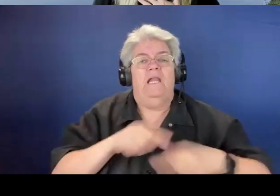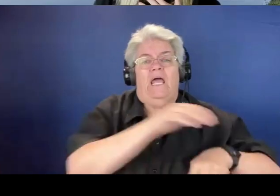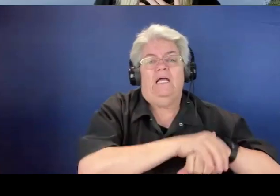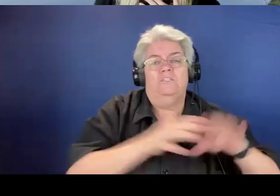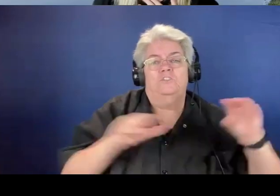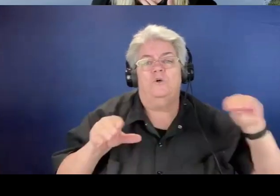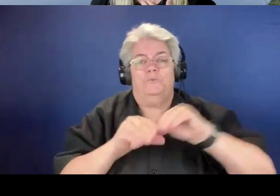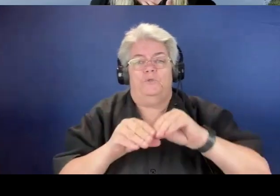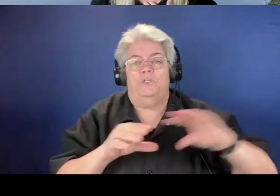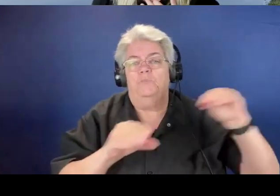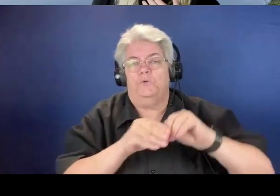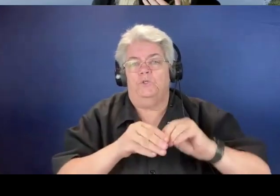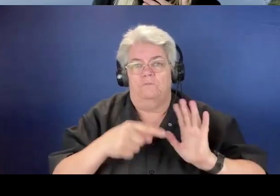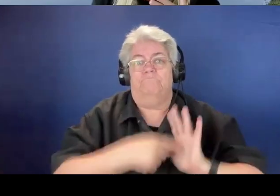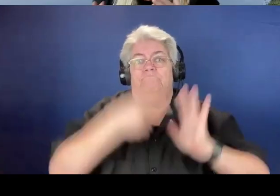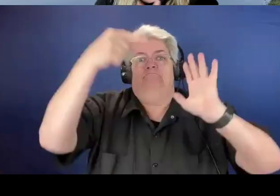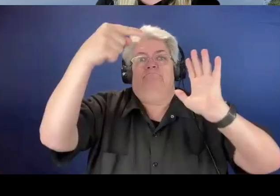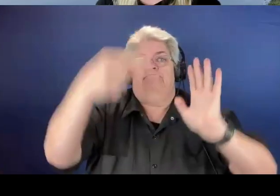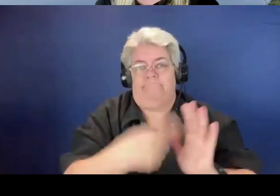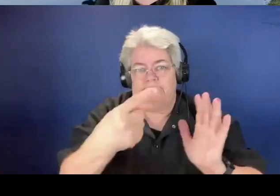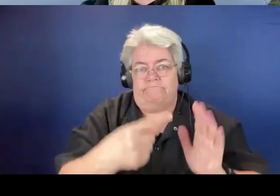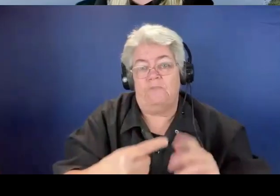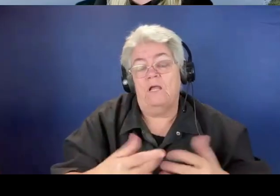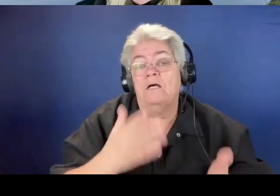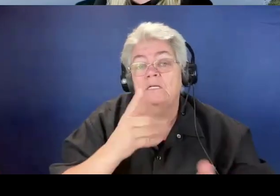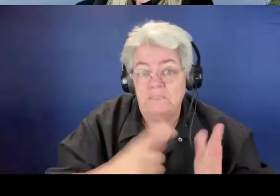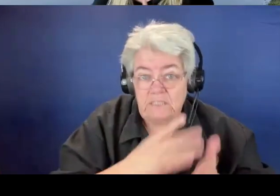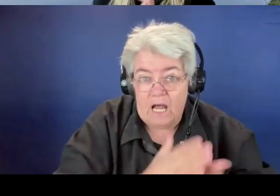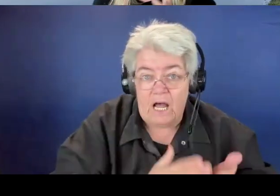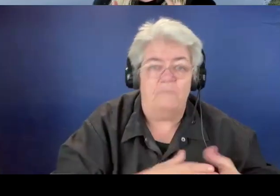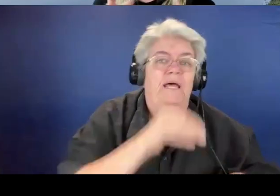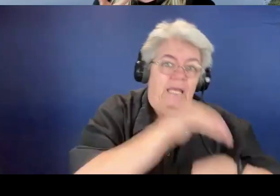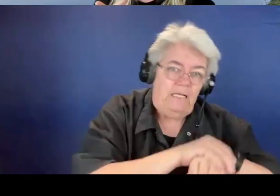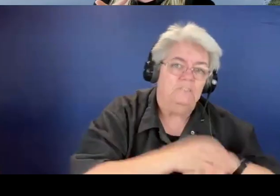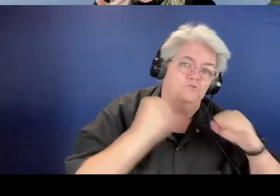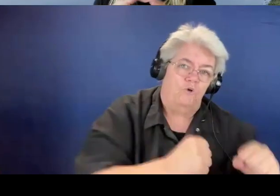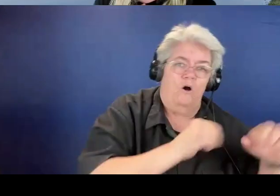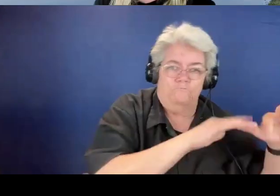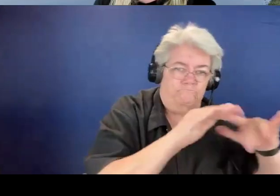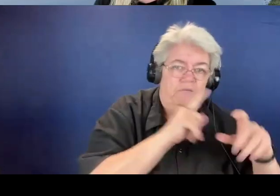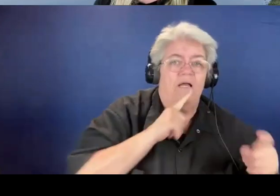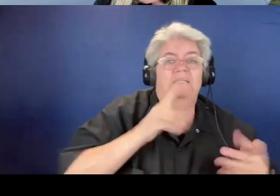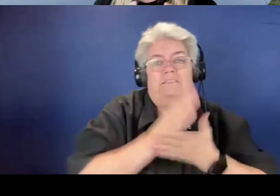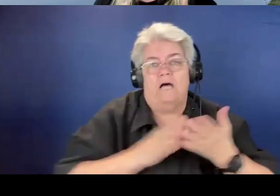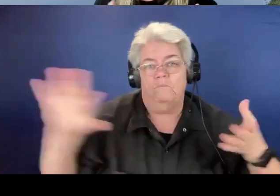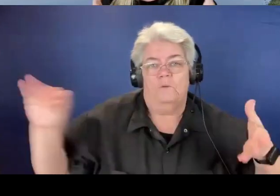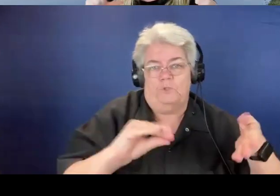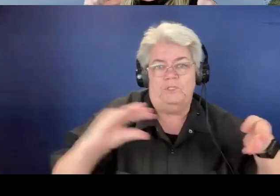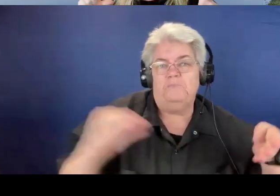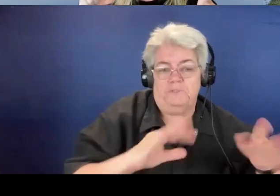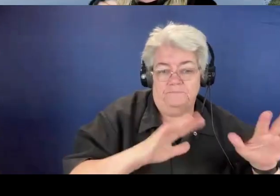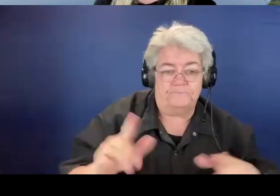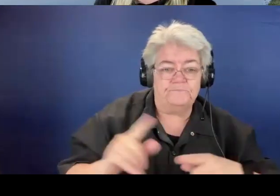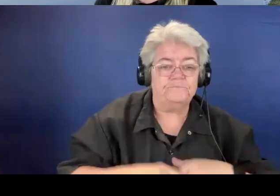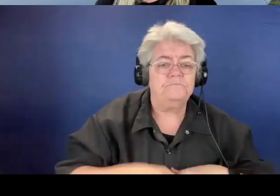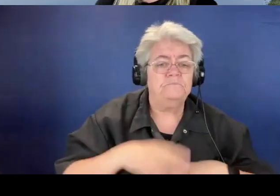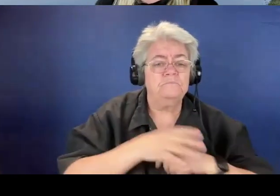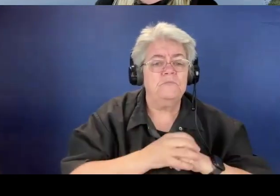All right, so in the next slide, I also want to talk about this one word because you've seen this probably at the end of our title.